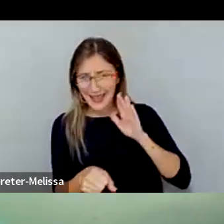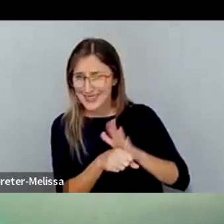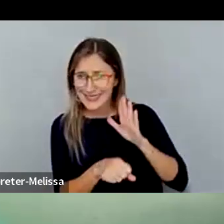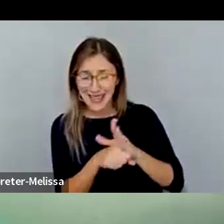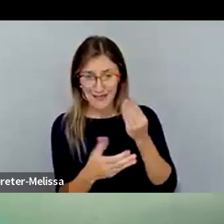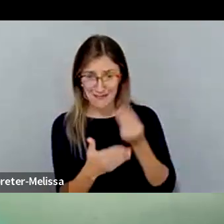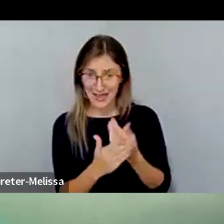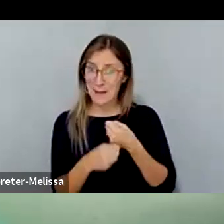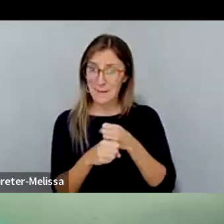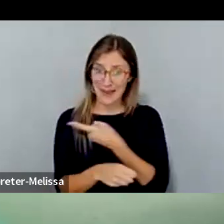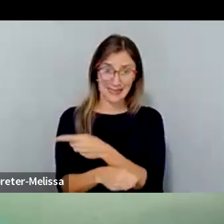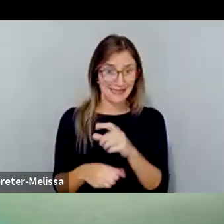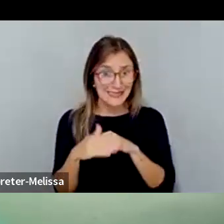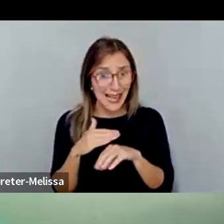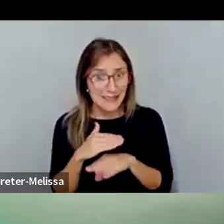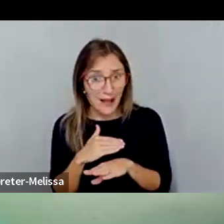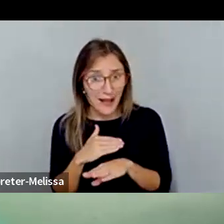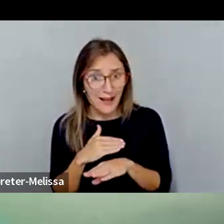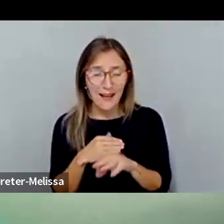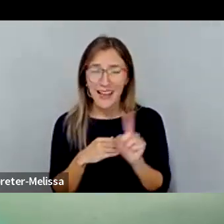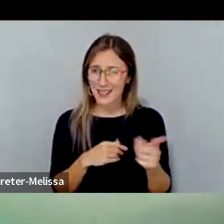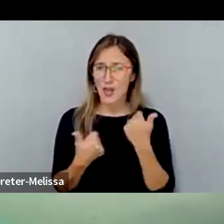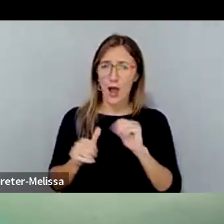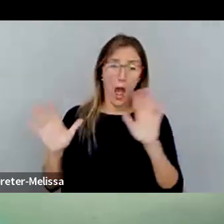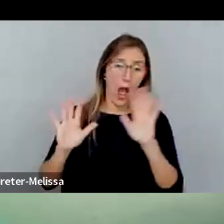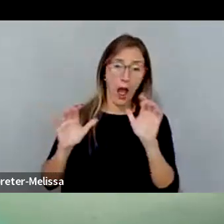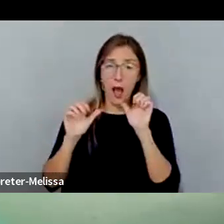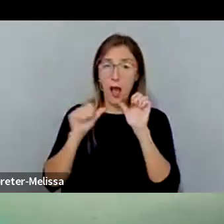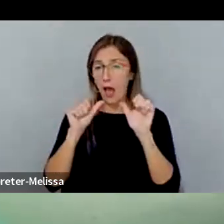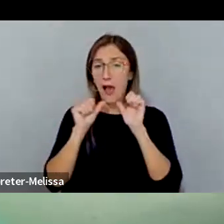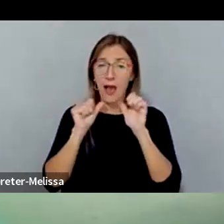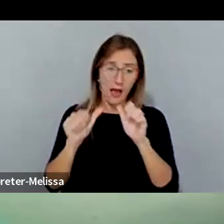You cannot find it in your budget to make your subway stations